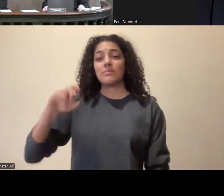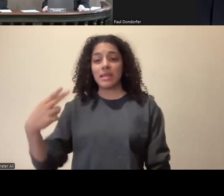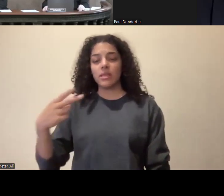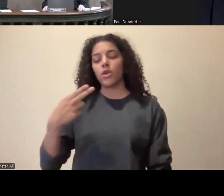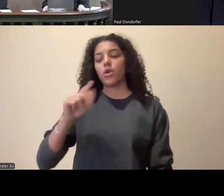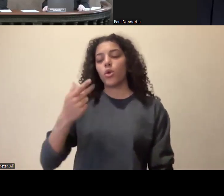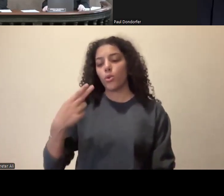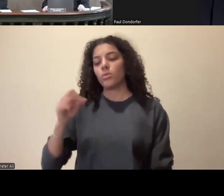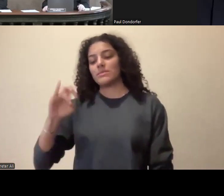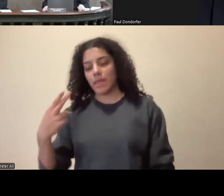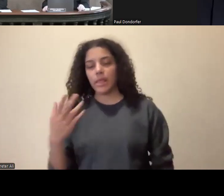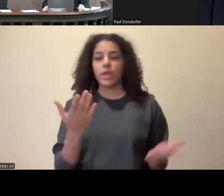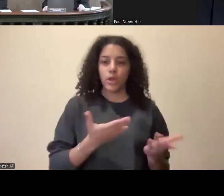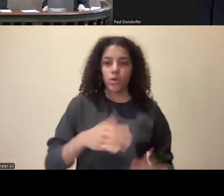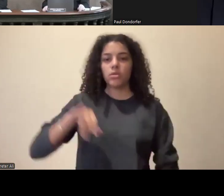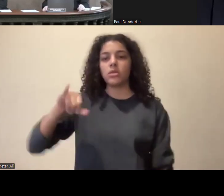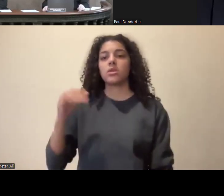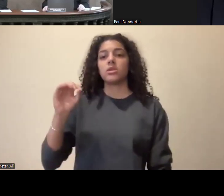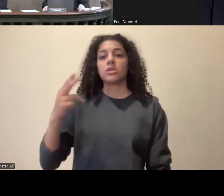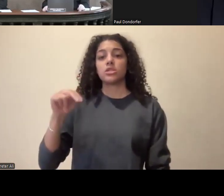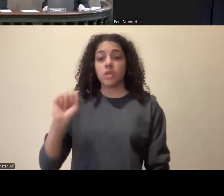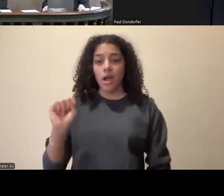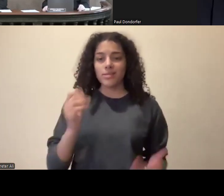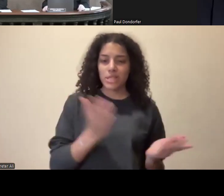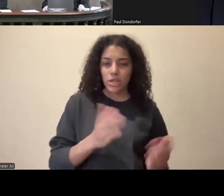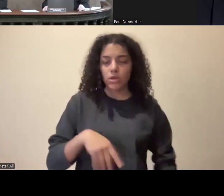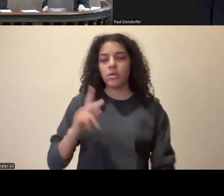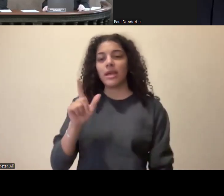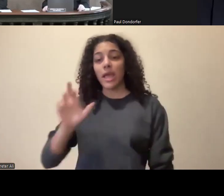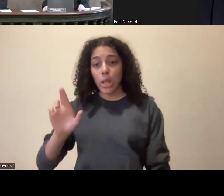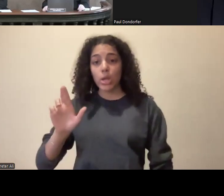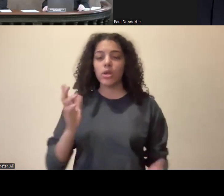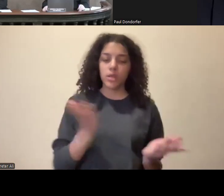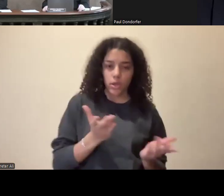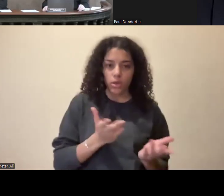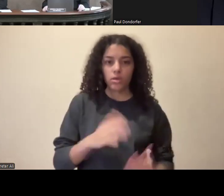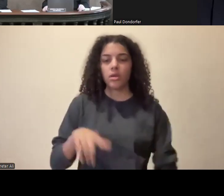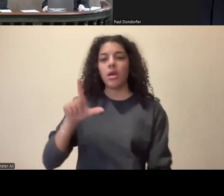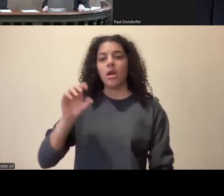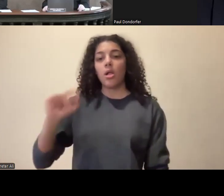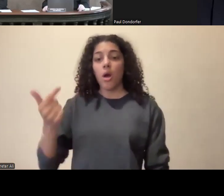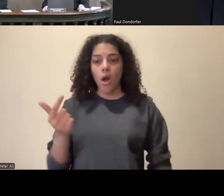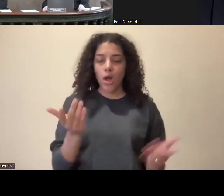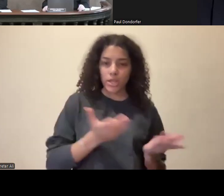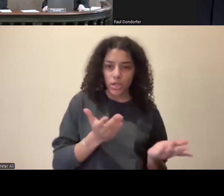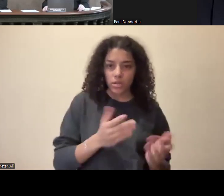present Mr John's Mr Johns is present Mr Keller Mr Keller is present Mr Long Mr Long is present